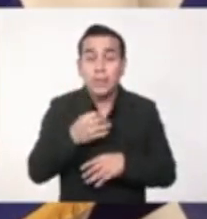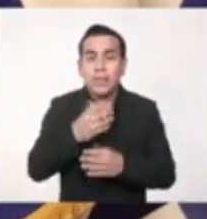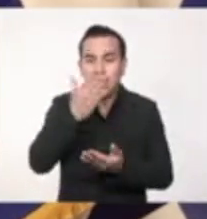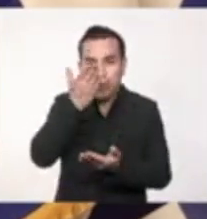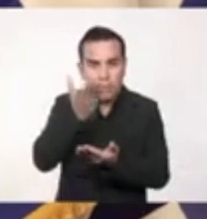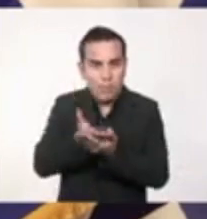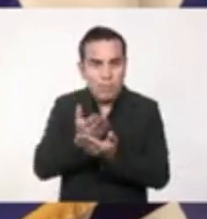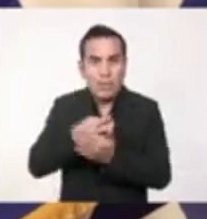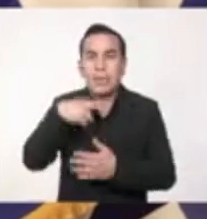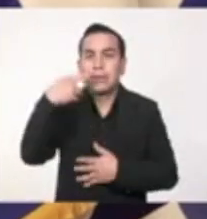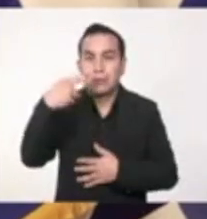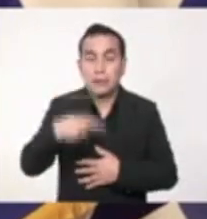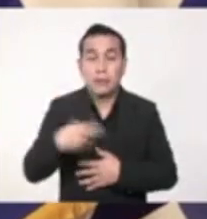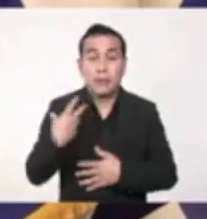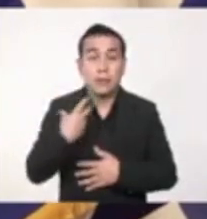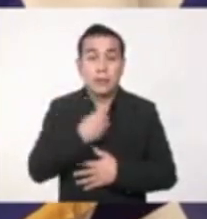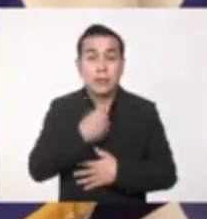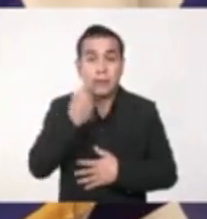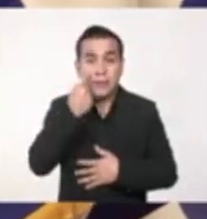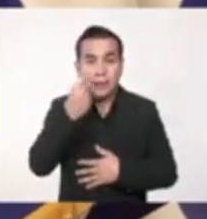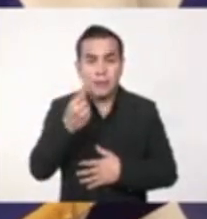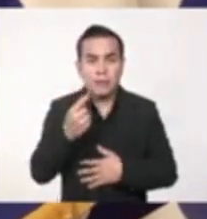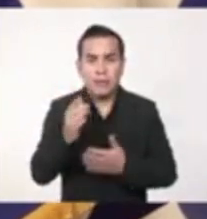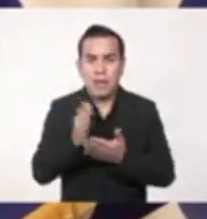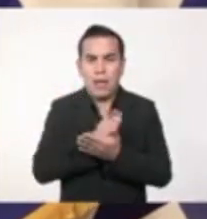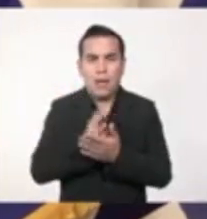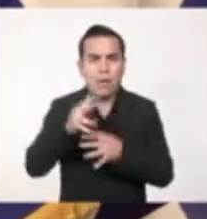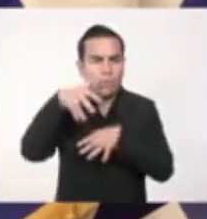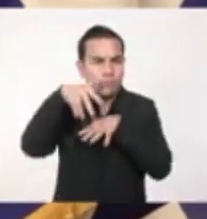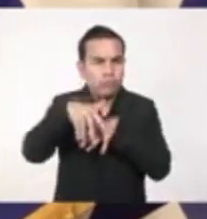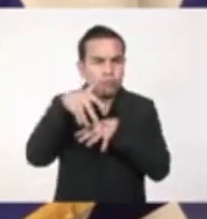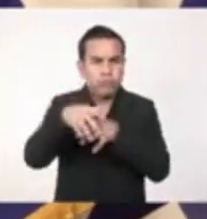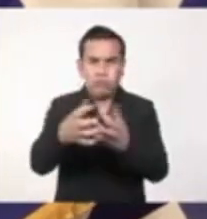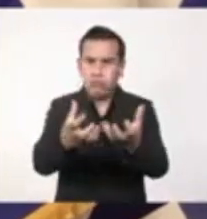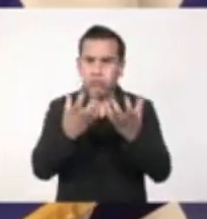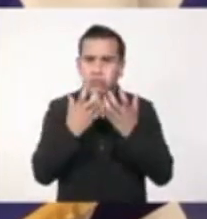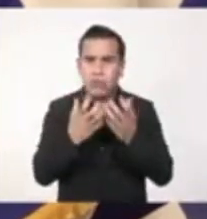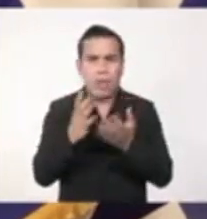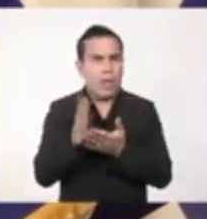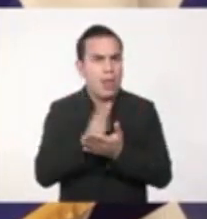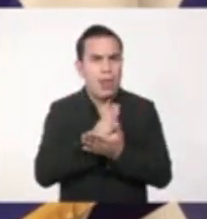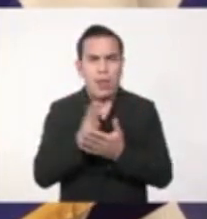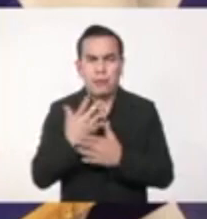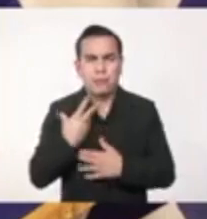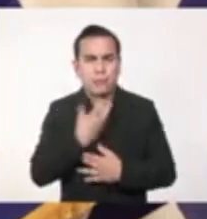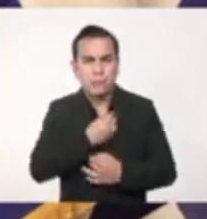that is why you do not see demonstrations. Large demonstrations in the streets. Because the people do not know